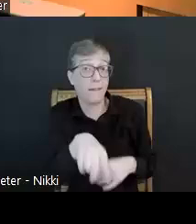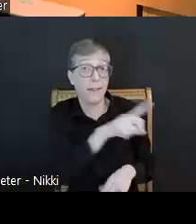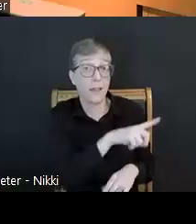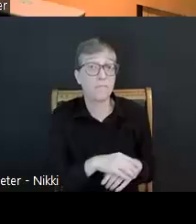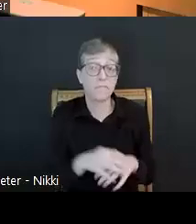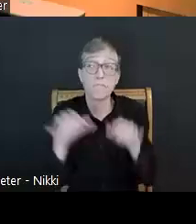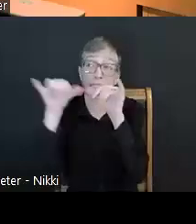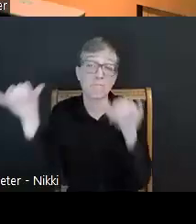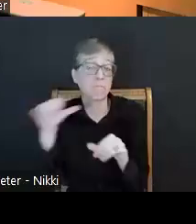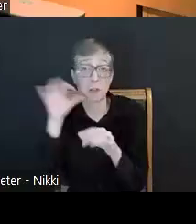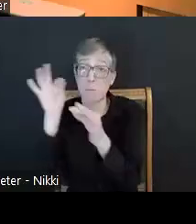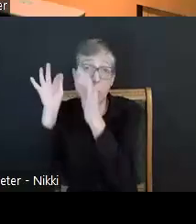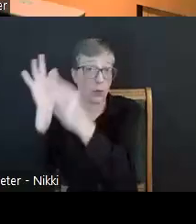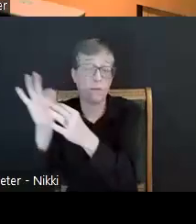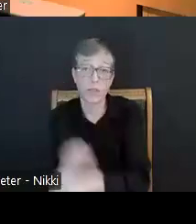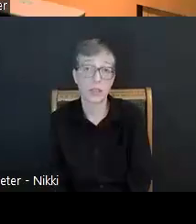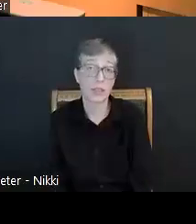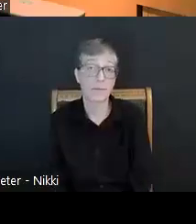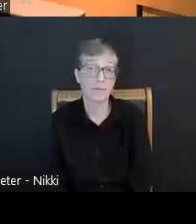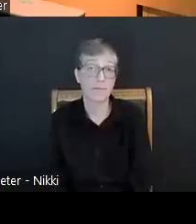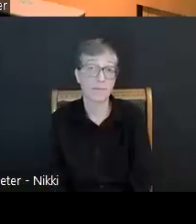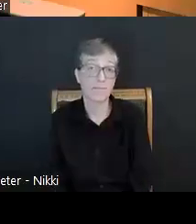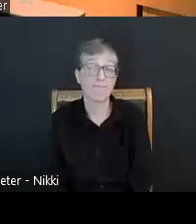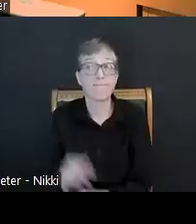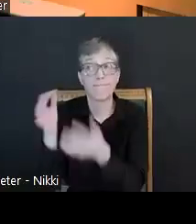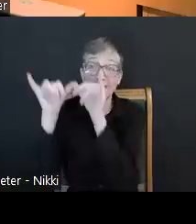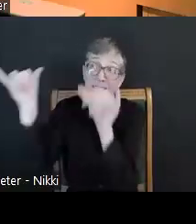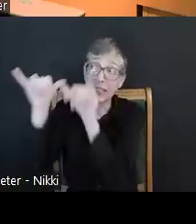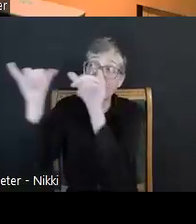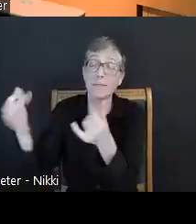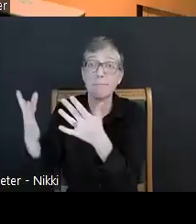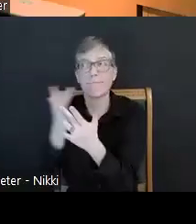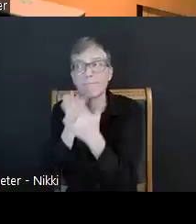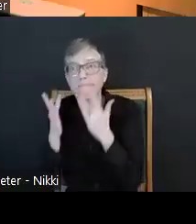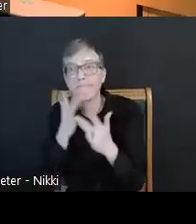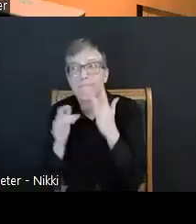also really um understaffed and under funded a often um and so we can direct them to those